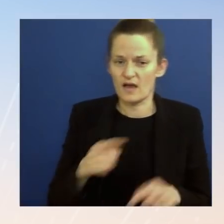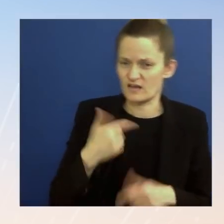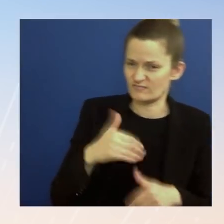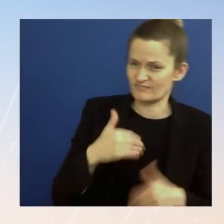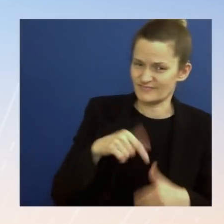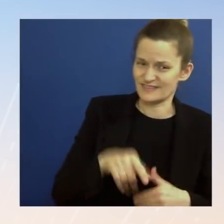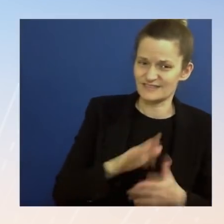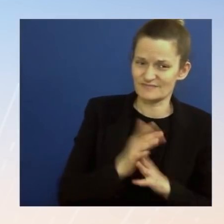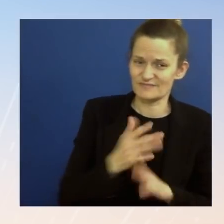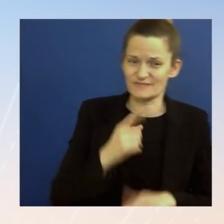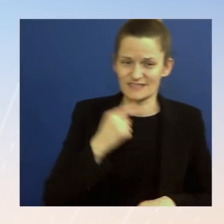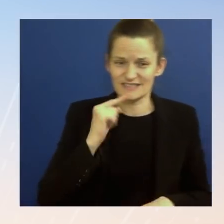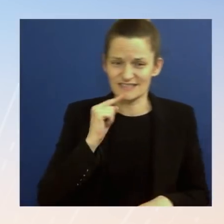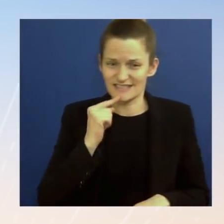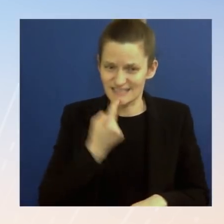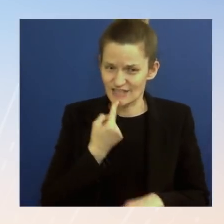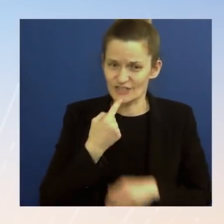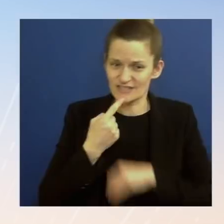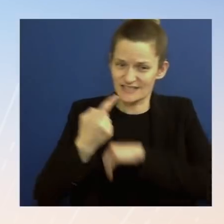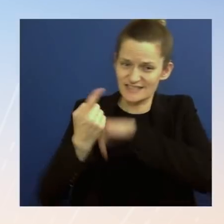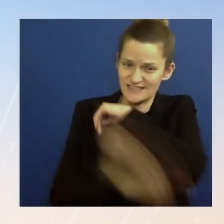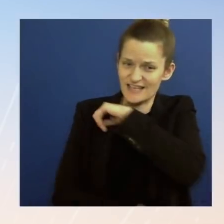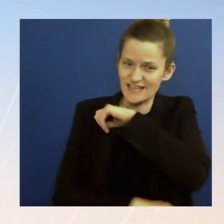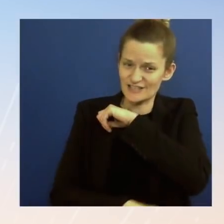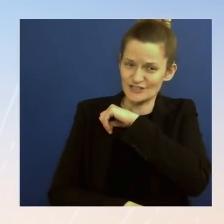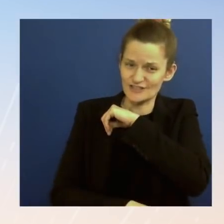And so, you know, I'm wondering why the administration thinks